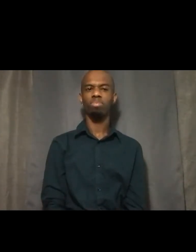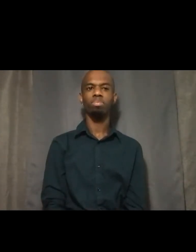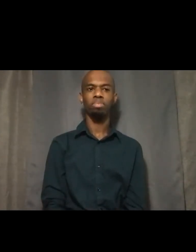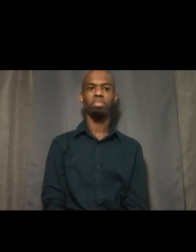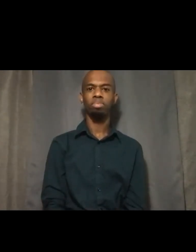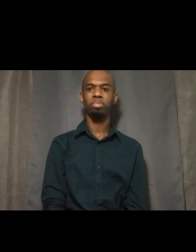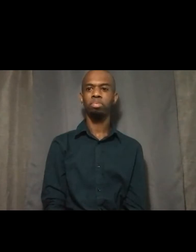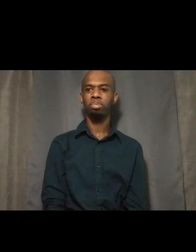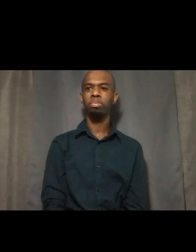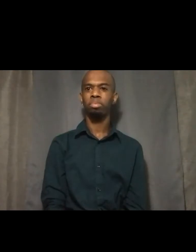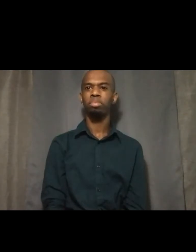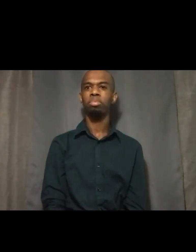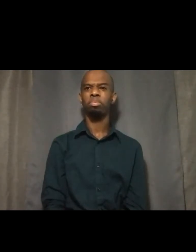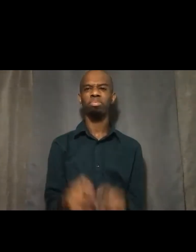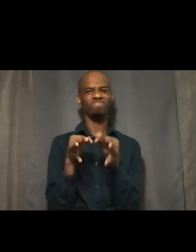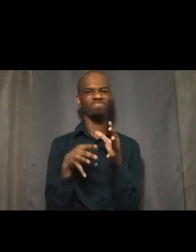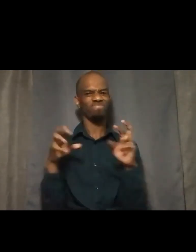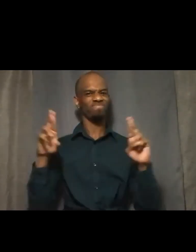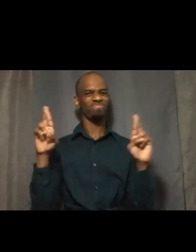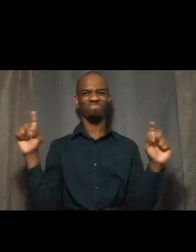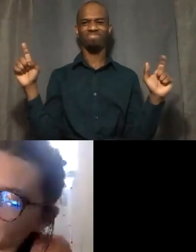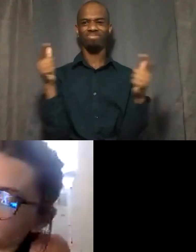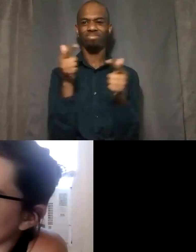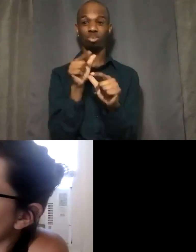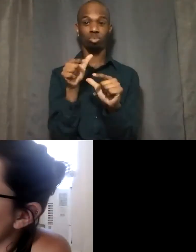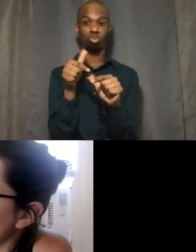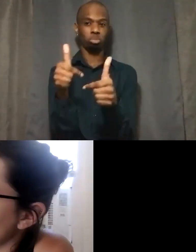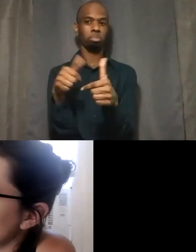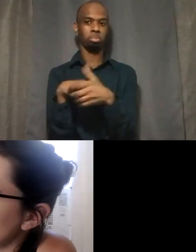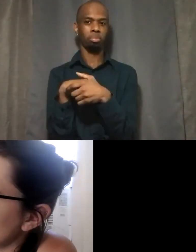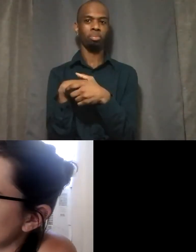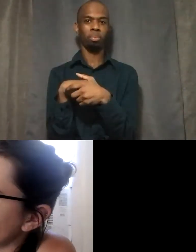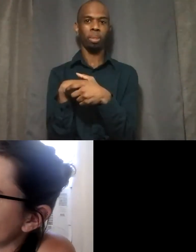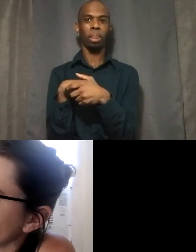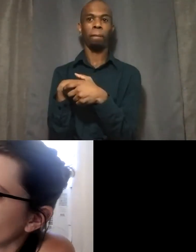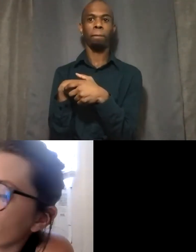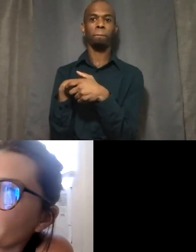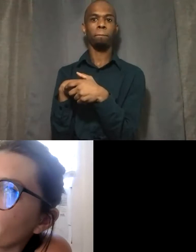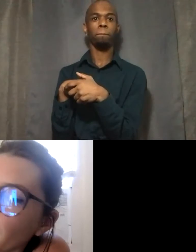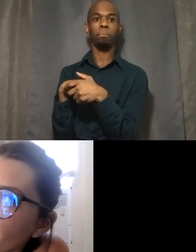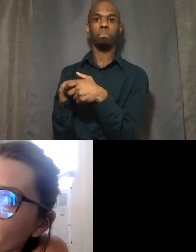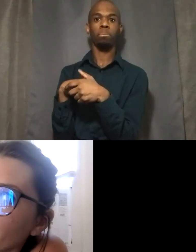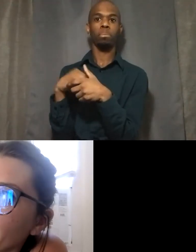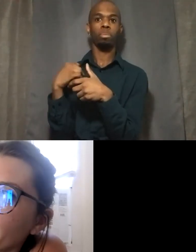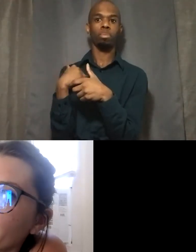[Mischa] I can hop in, it's actually making me think of something you think very, very related